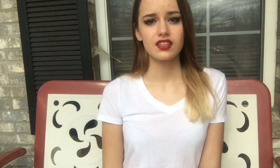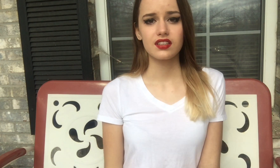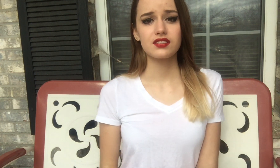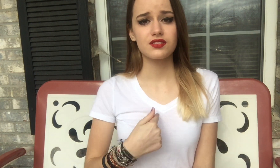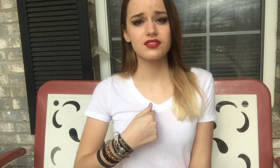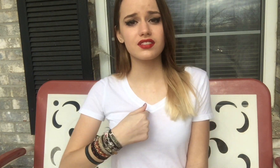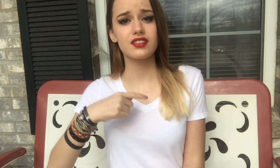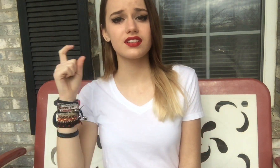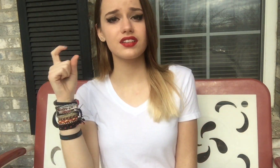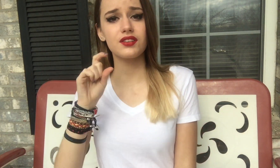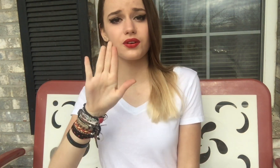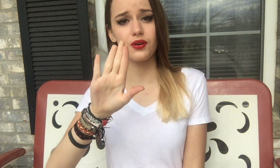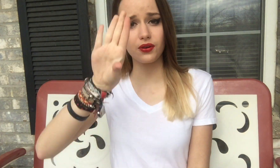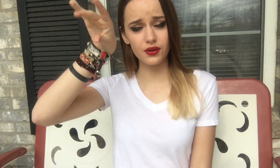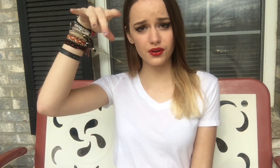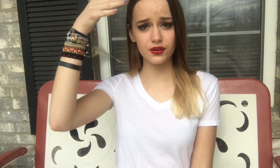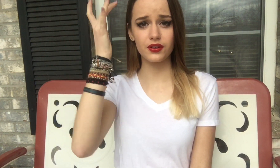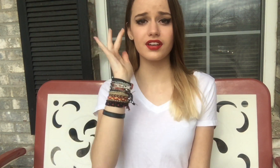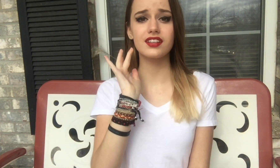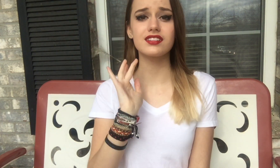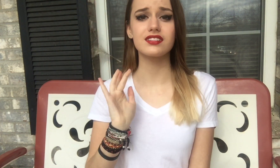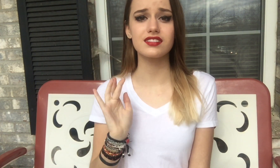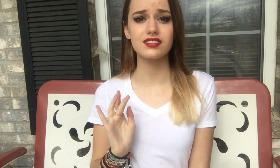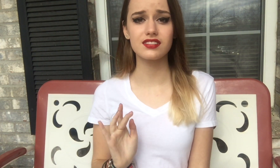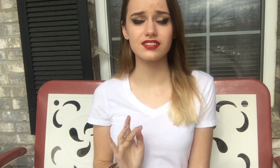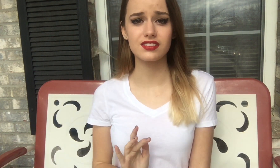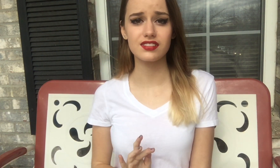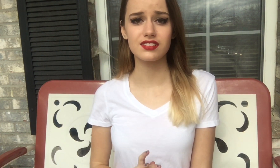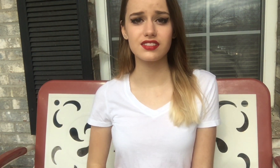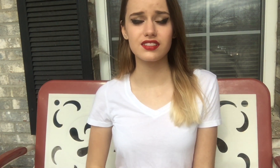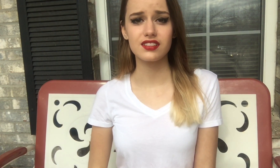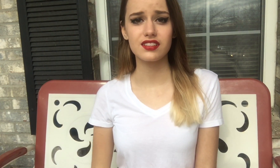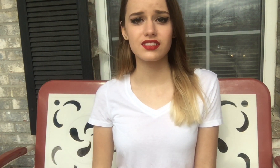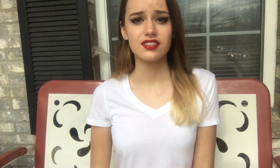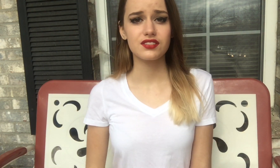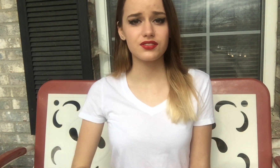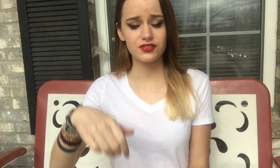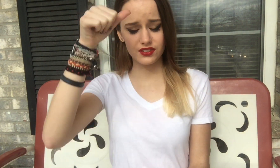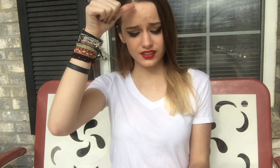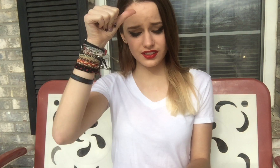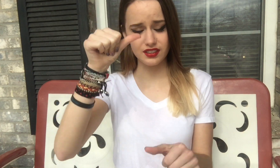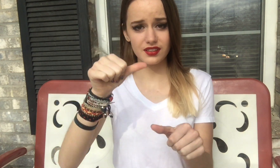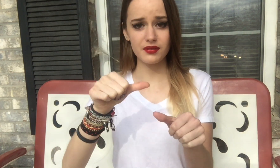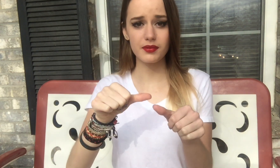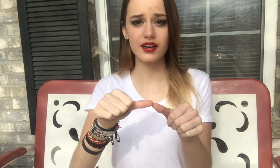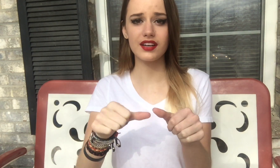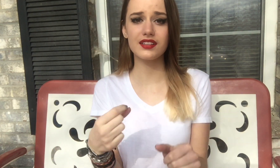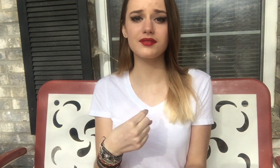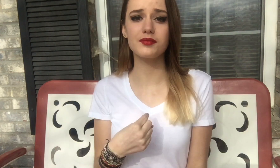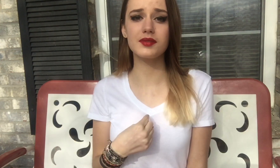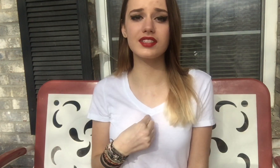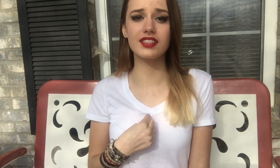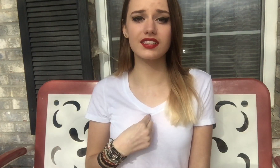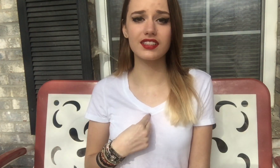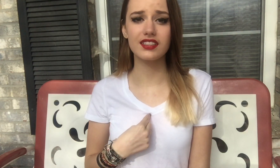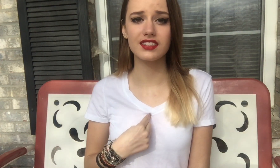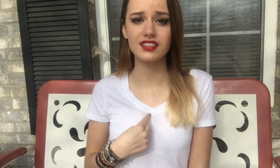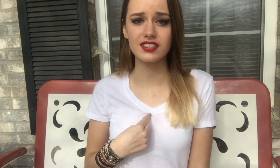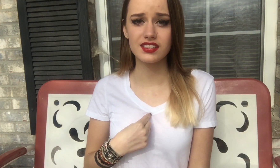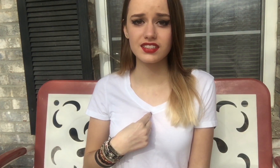I need your grace To remind me